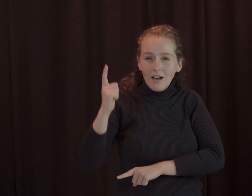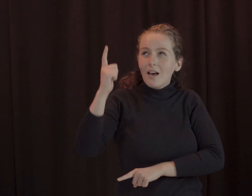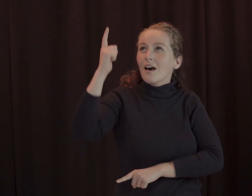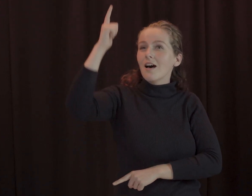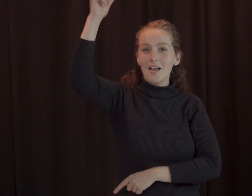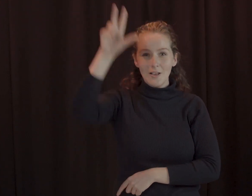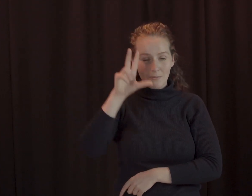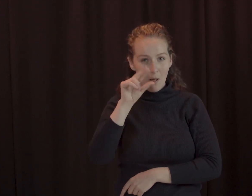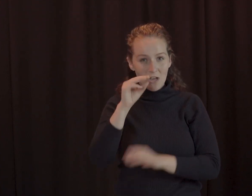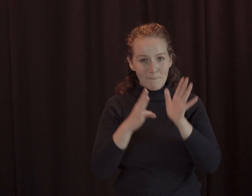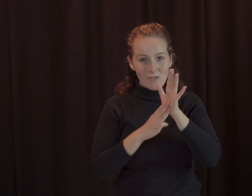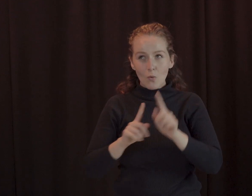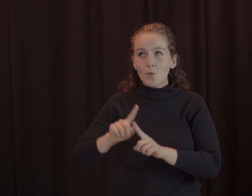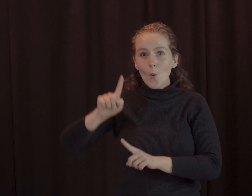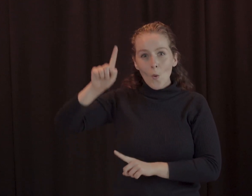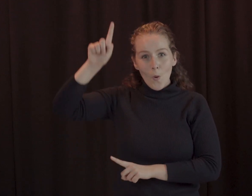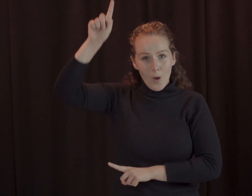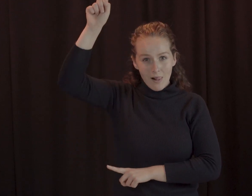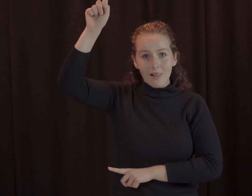a soaring 12 metres above the ground.